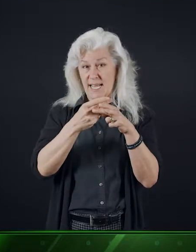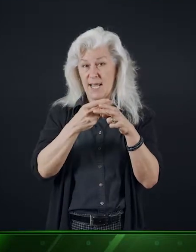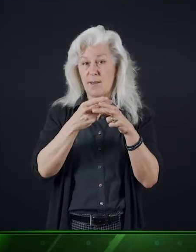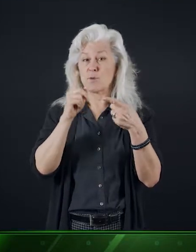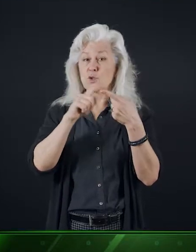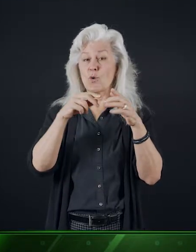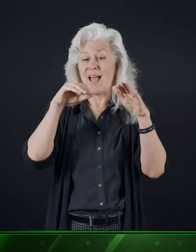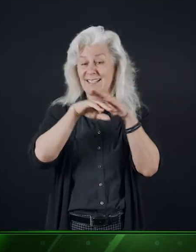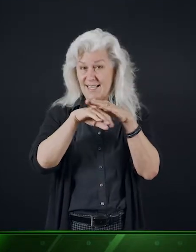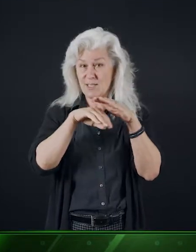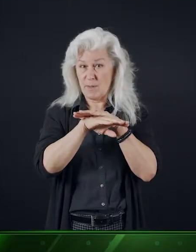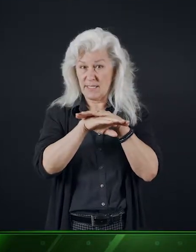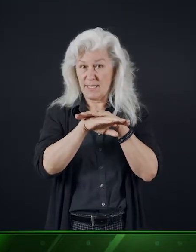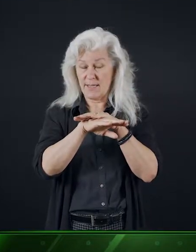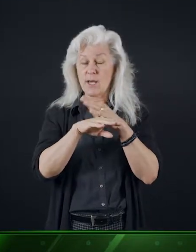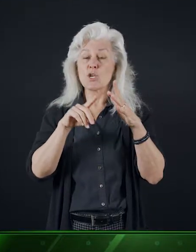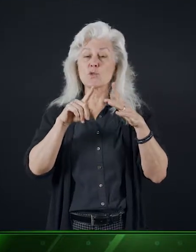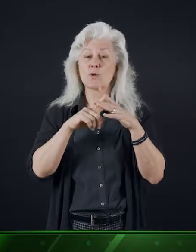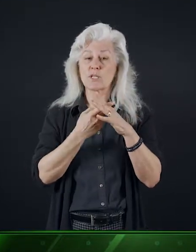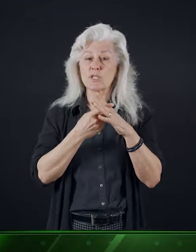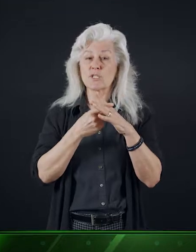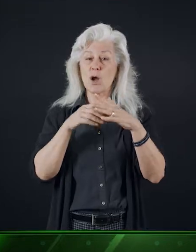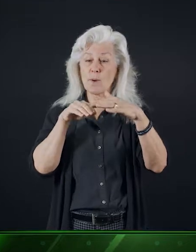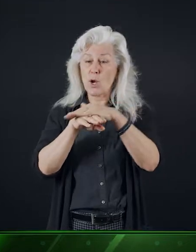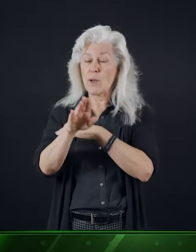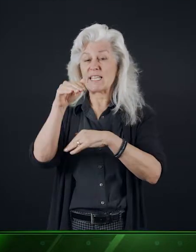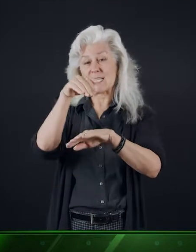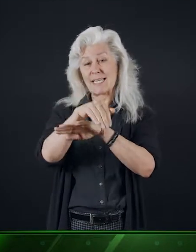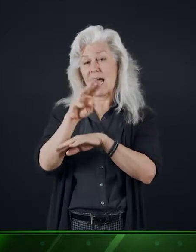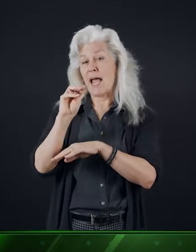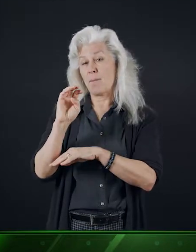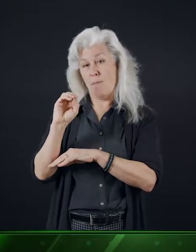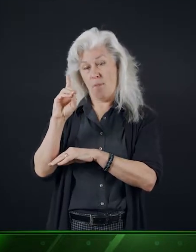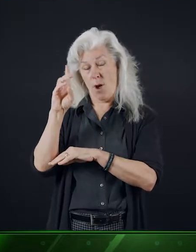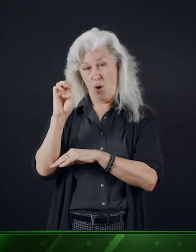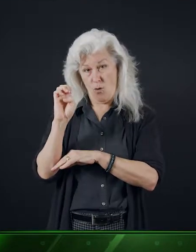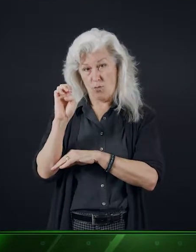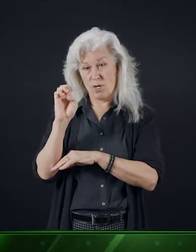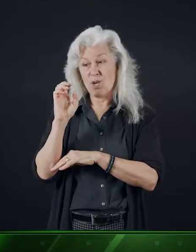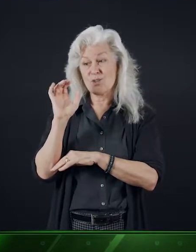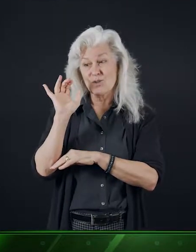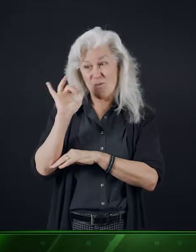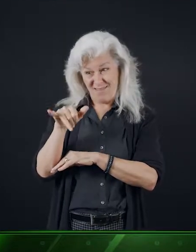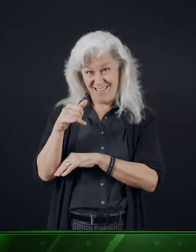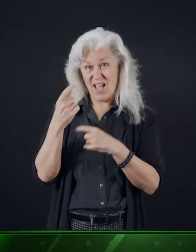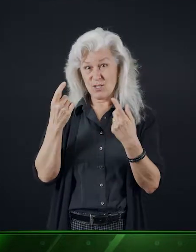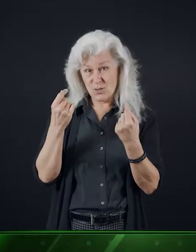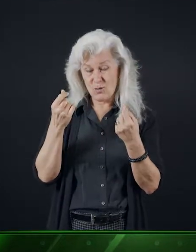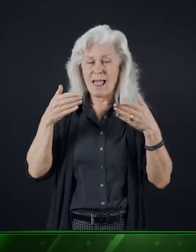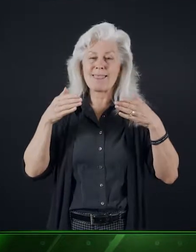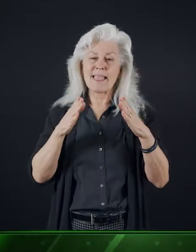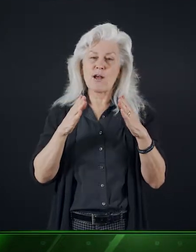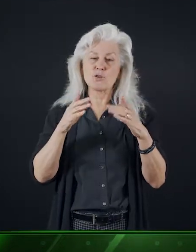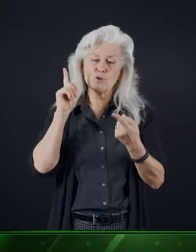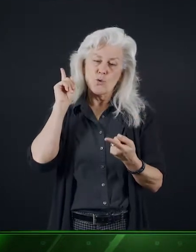so we're going to start off by hopping into Night Mode. Basically, what it does is it allows you to reduce brightness